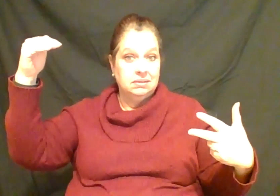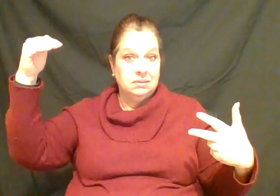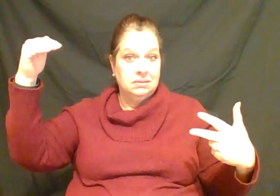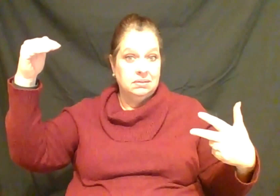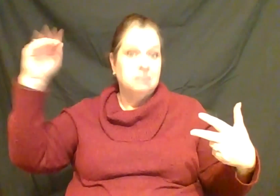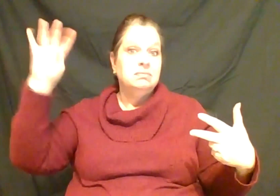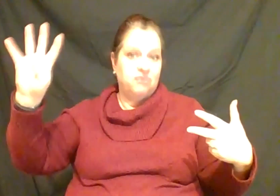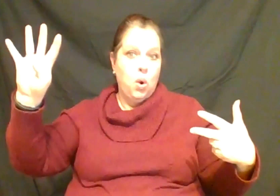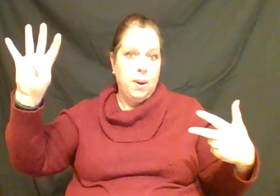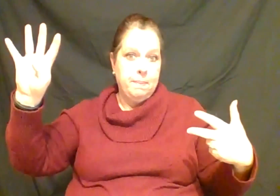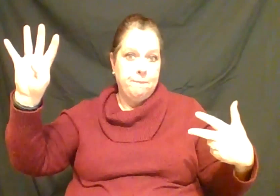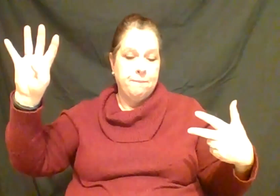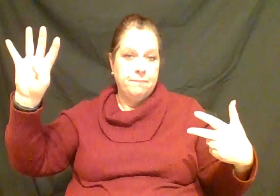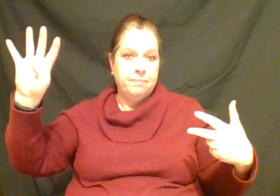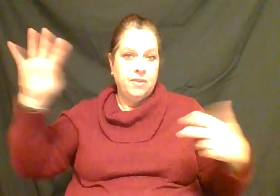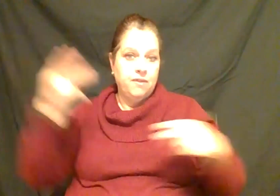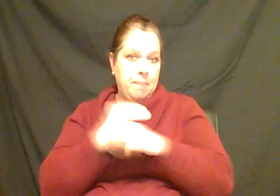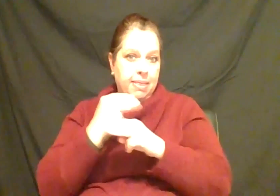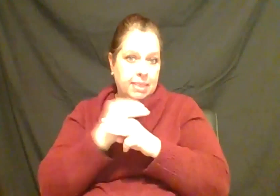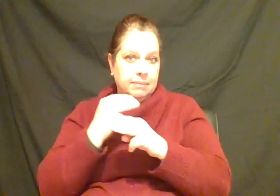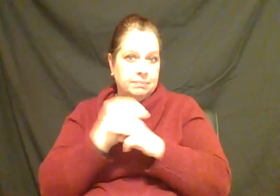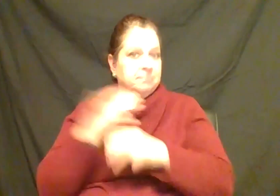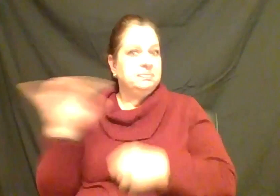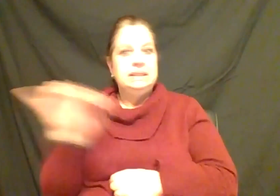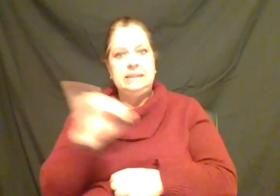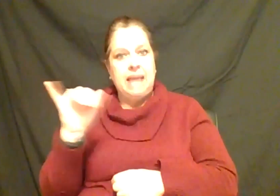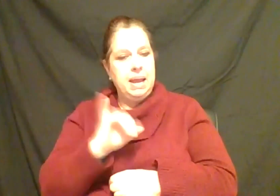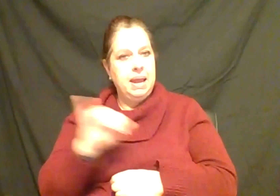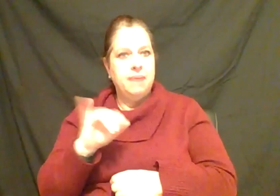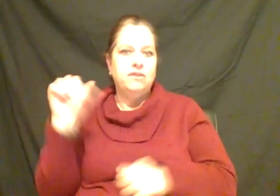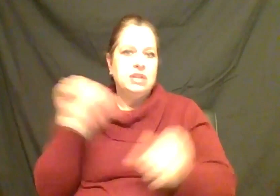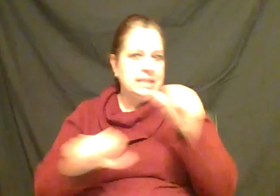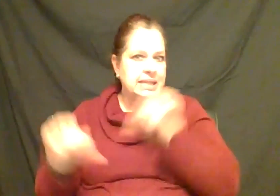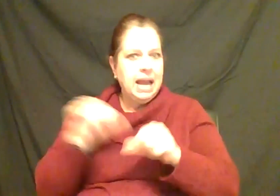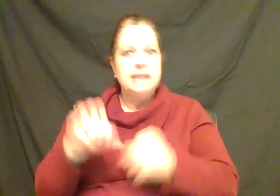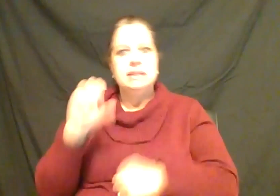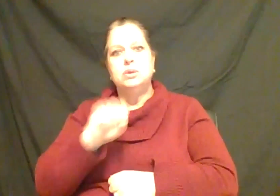you need four credits and it's a similar breakdown as you look at science and social studies three